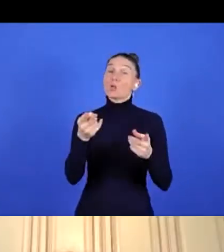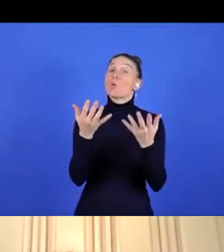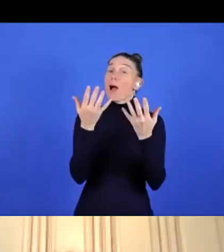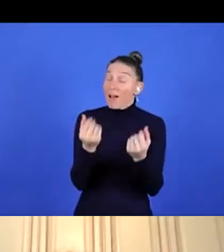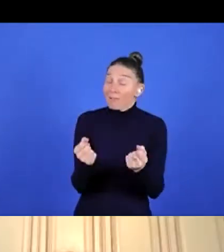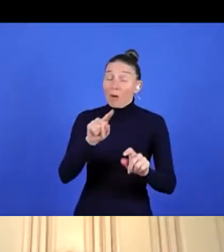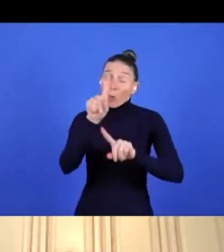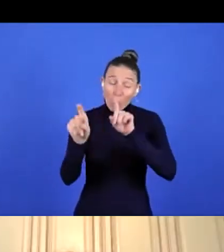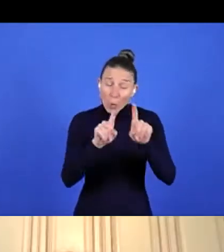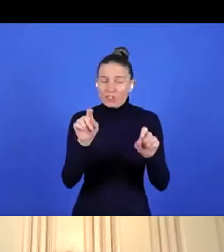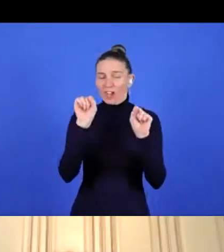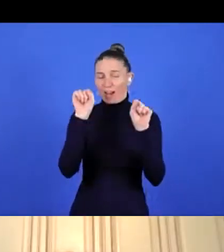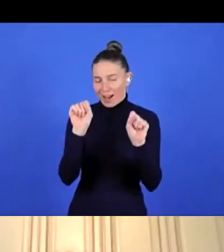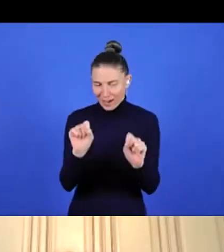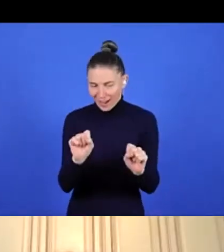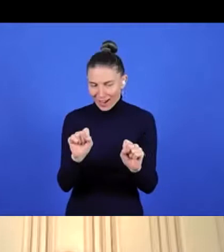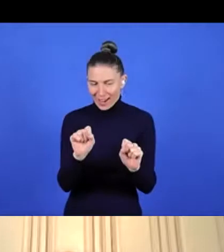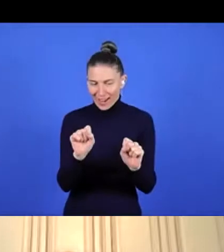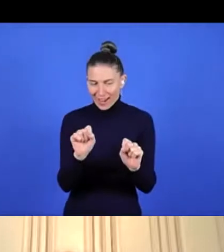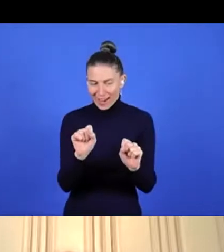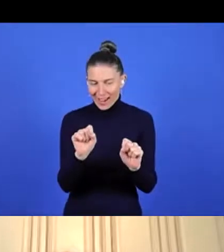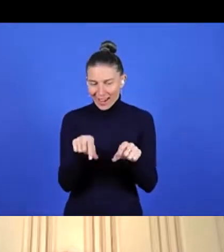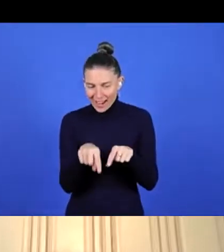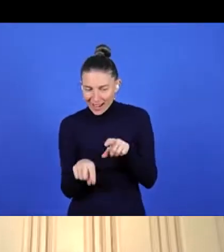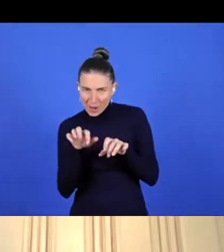. That's pretty much --